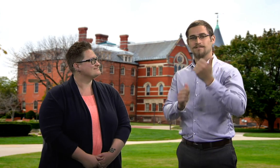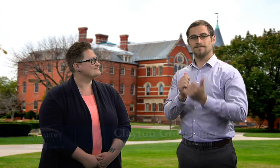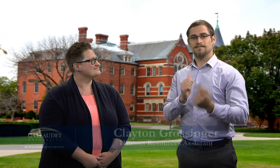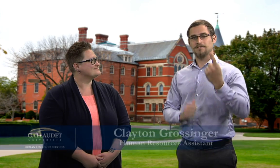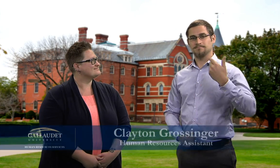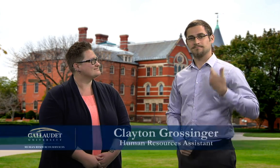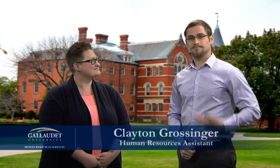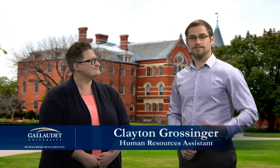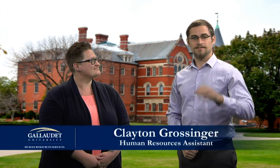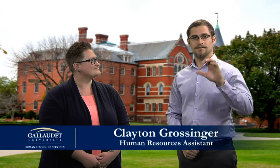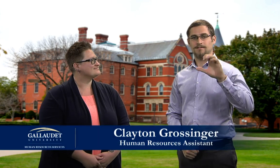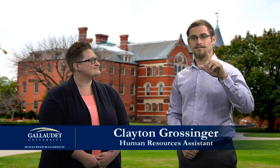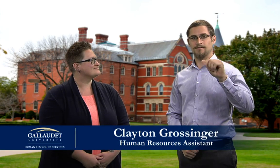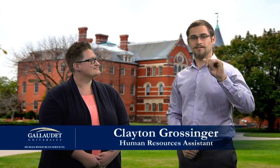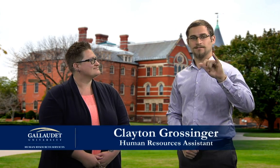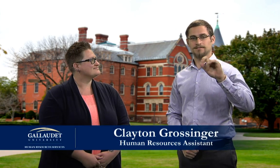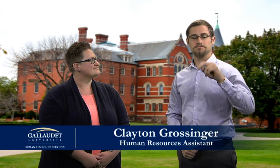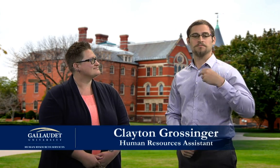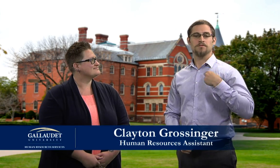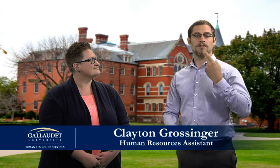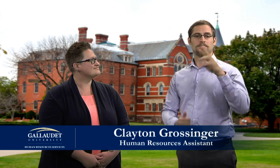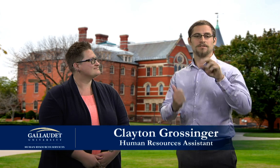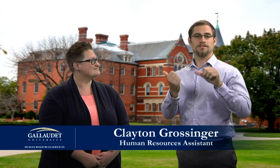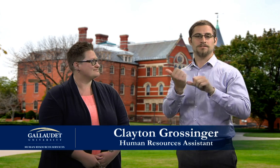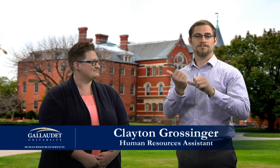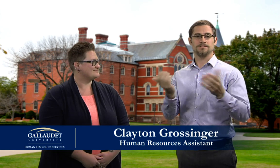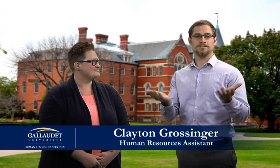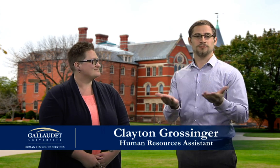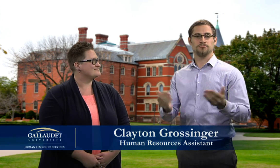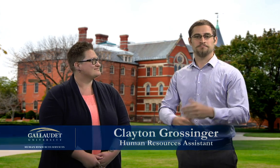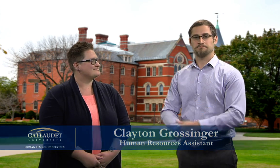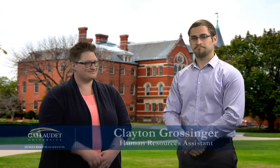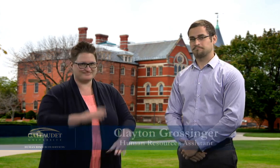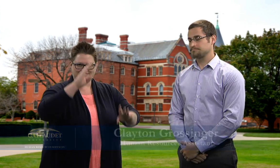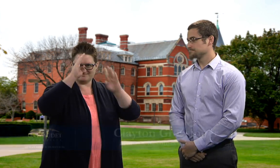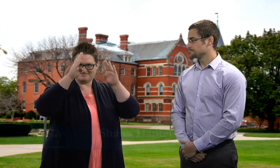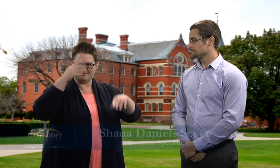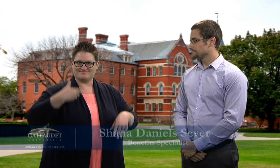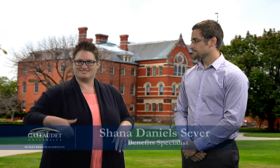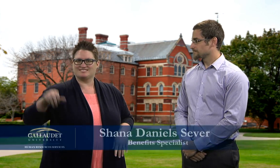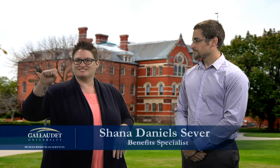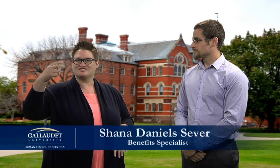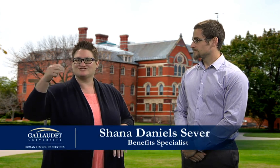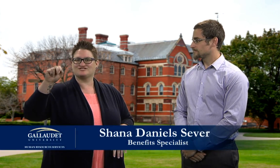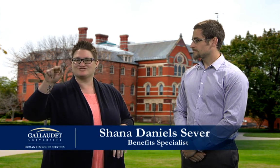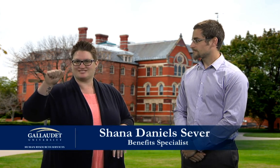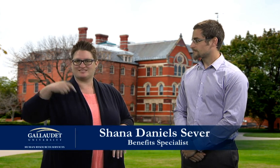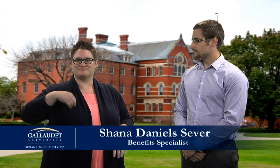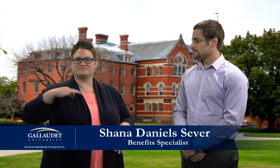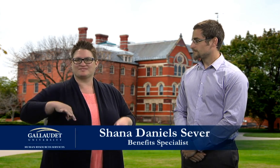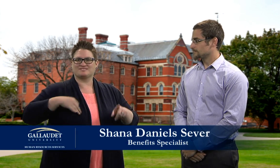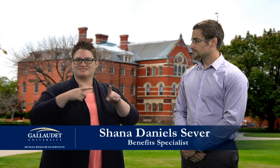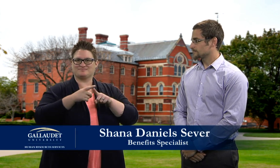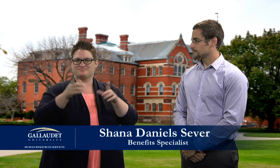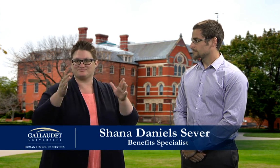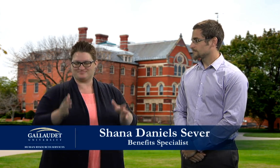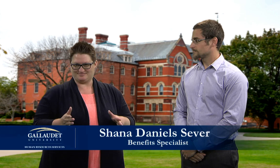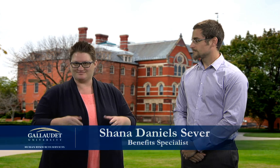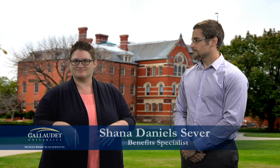Hello everyone. My name is Clayton Grossinger and I am the Human Resources Assistant. My name is Shana Daniels Sever and I am the Benefits Specialist.